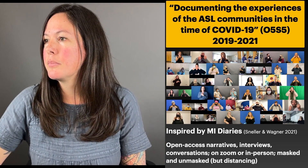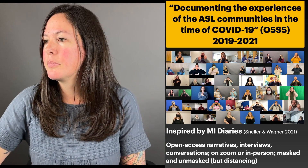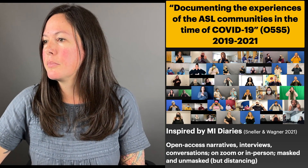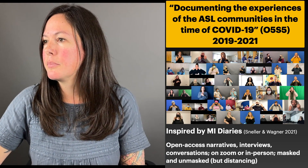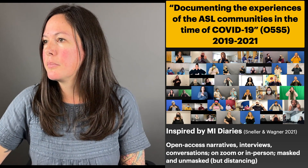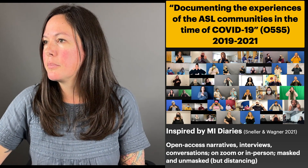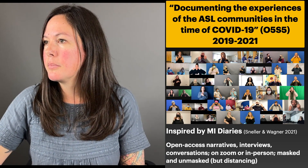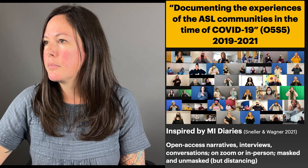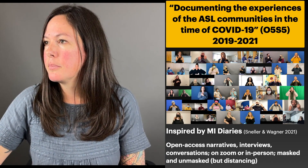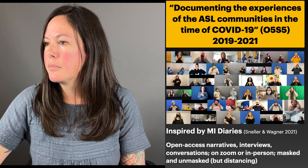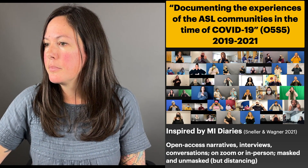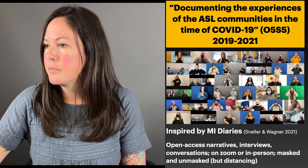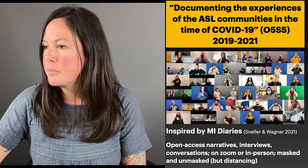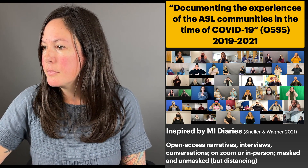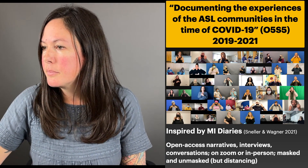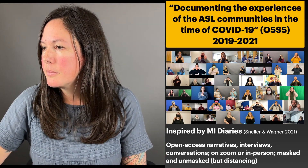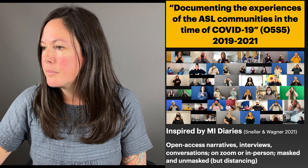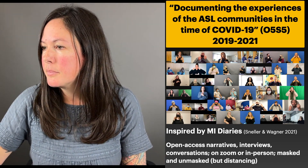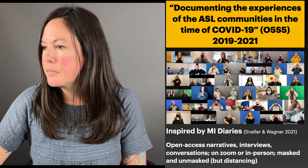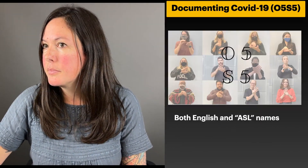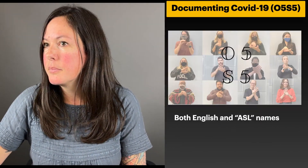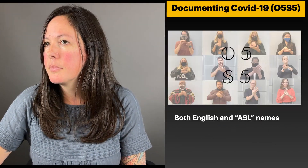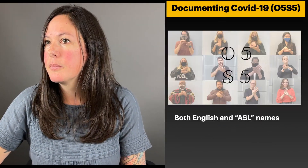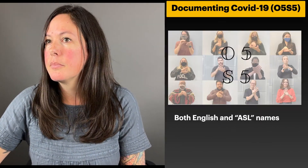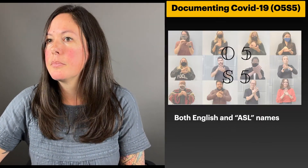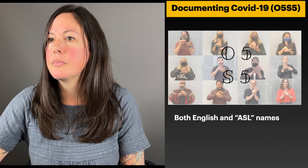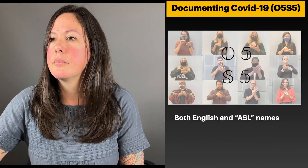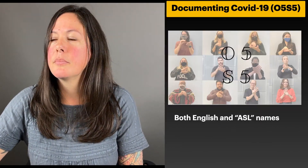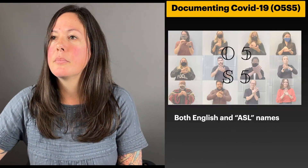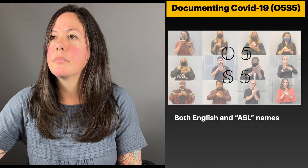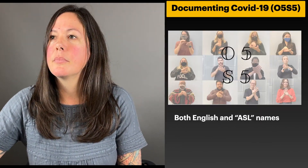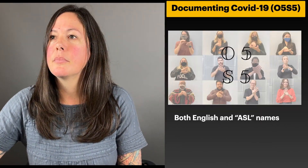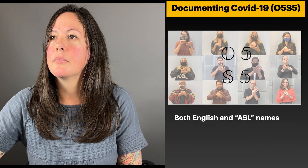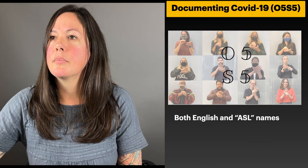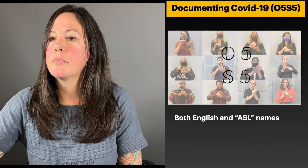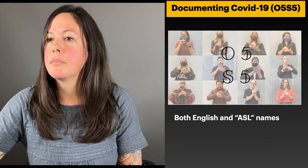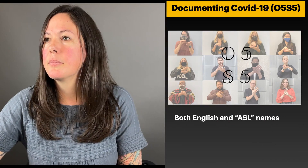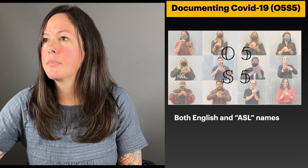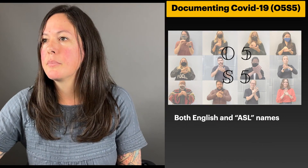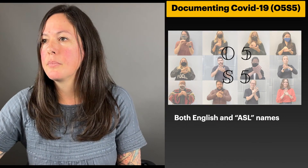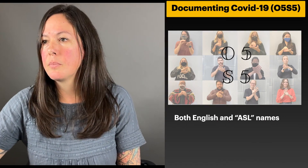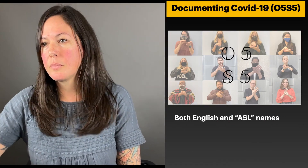those are in person with masks on we have interactions between people who are